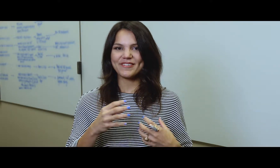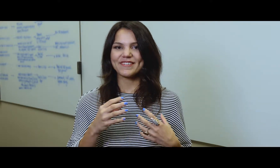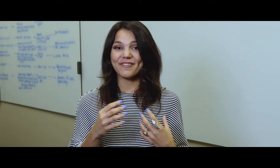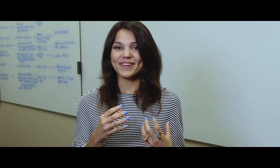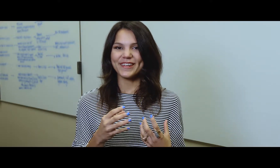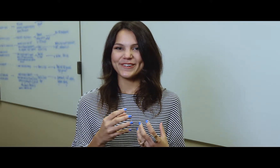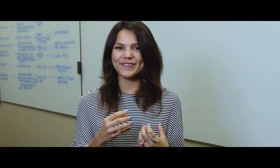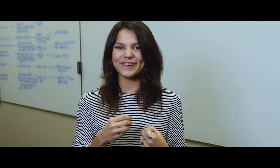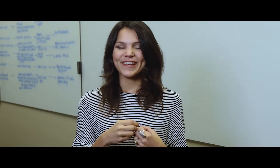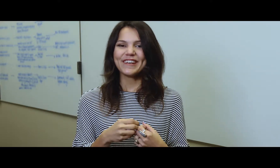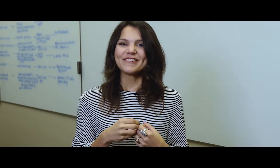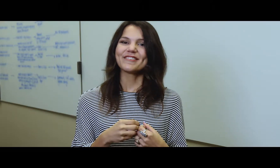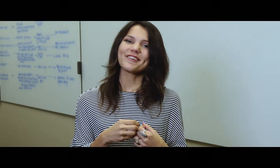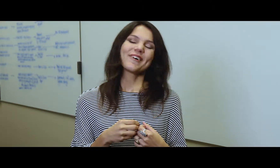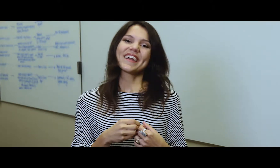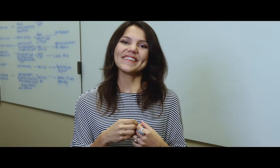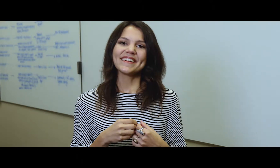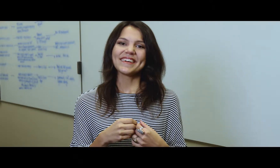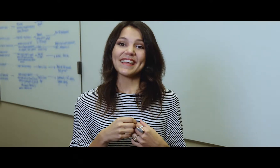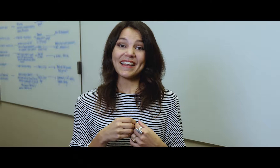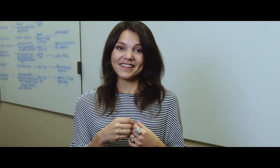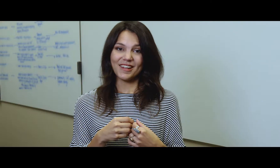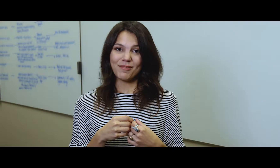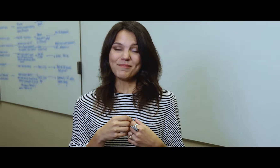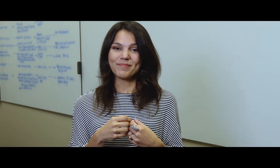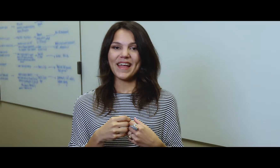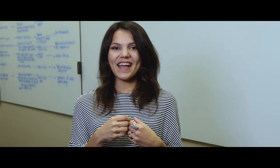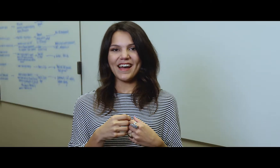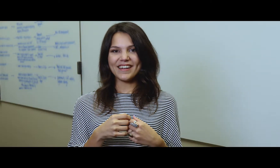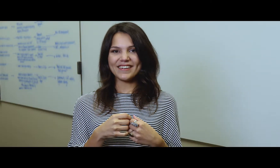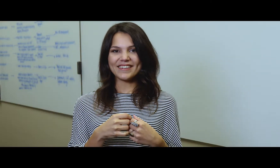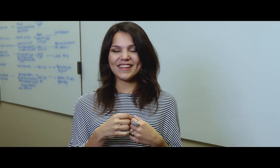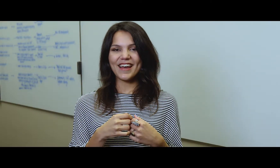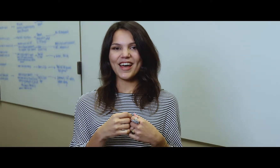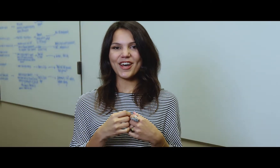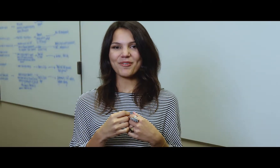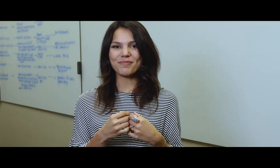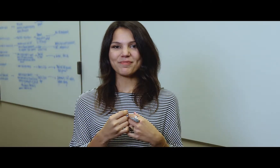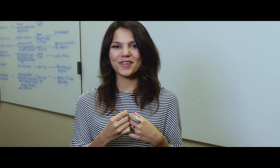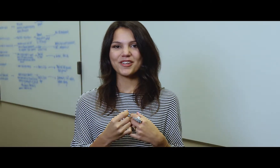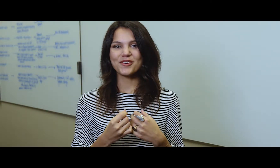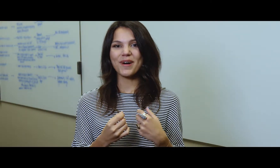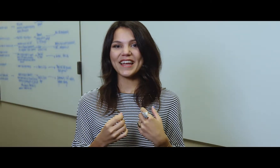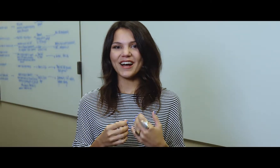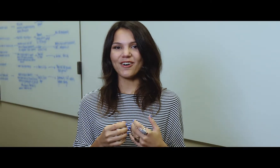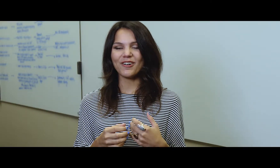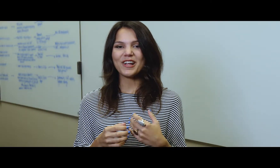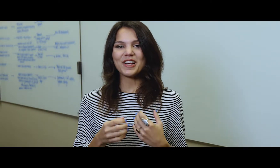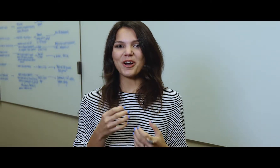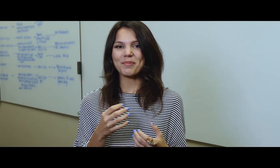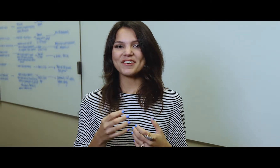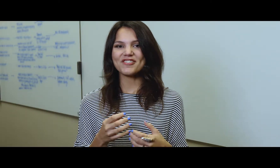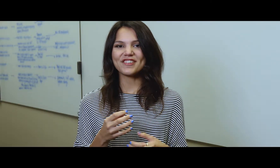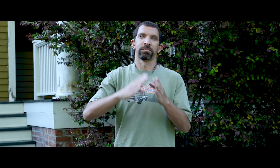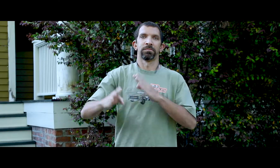I was definitely a nerd, so I did Latin club. And UIL competition.